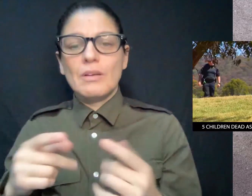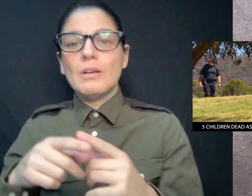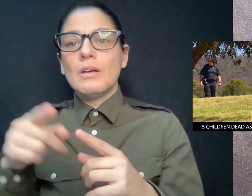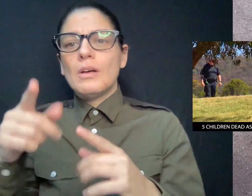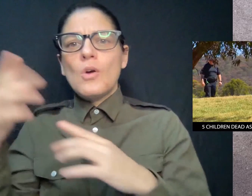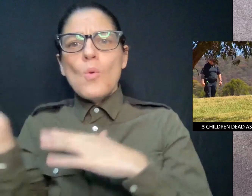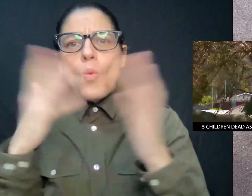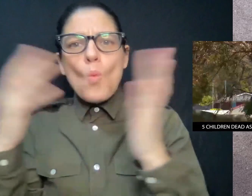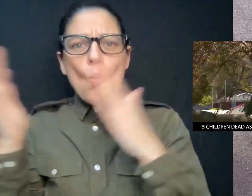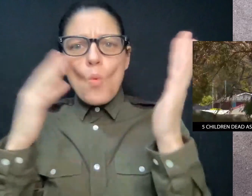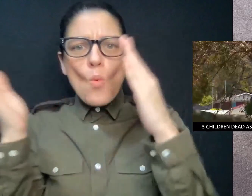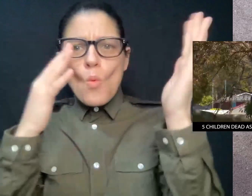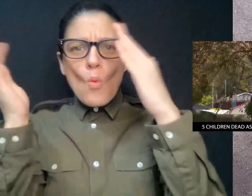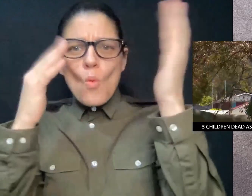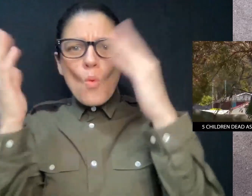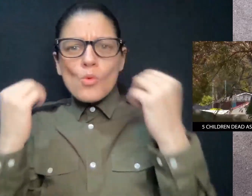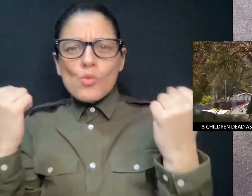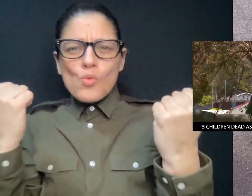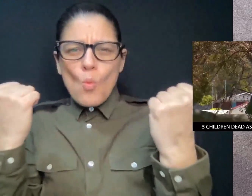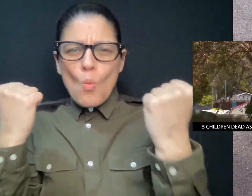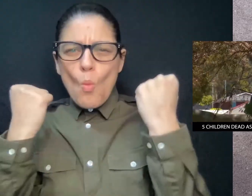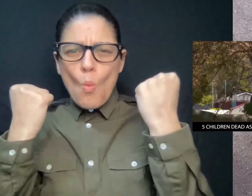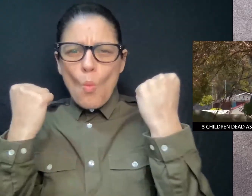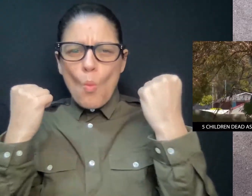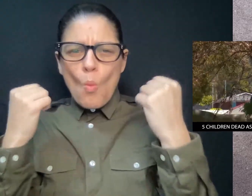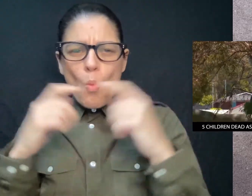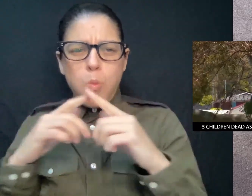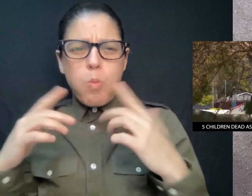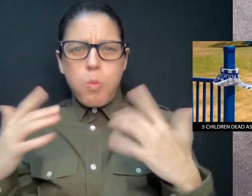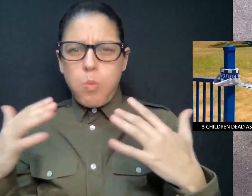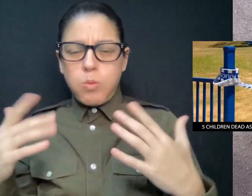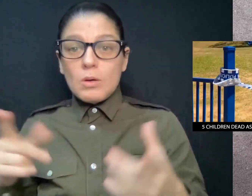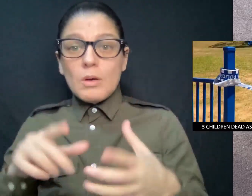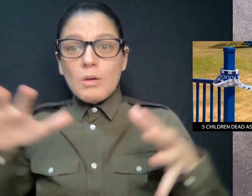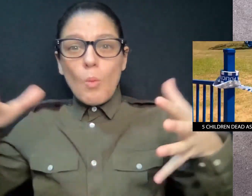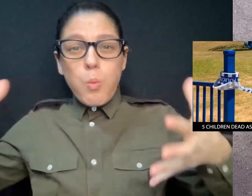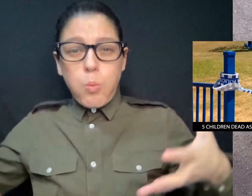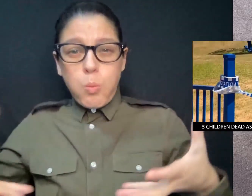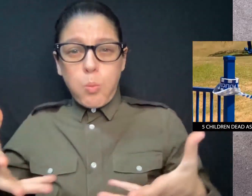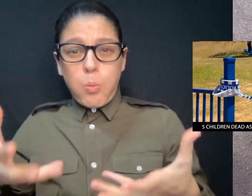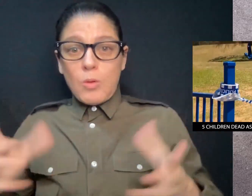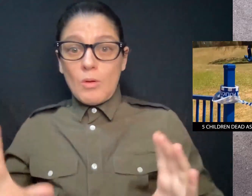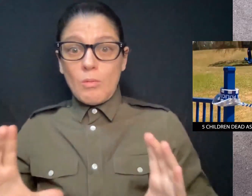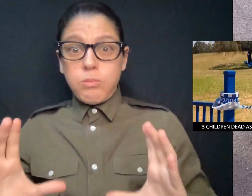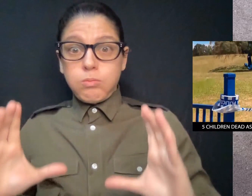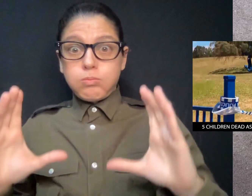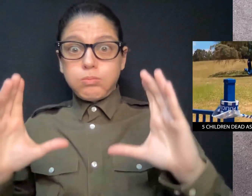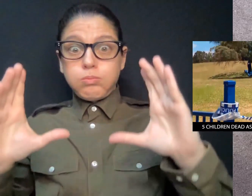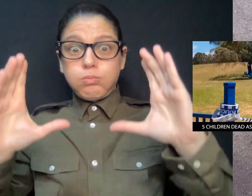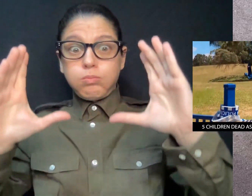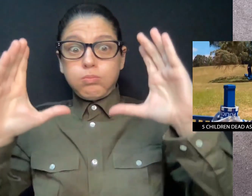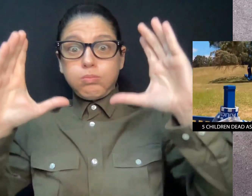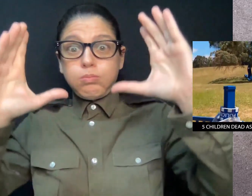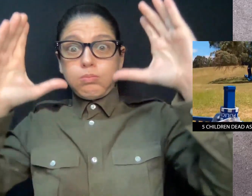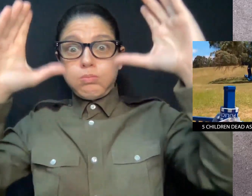during the celebration strong winds lifted the bouncy castle 32 feet in the air